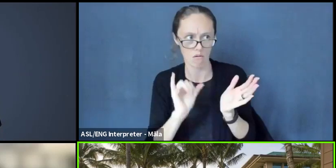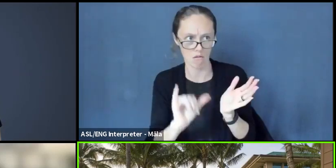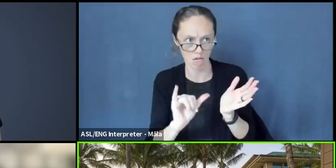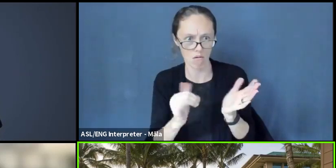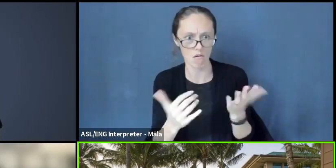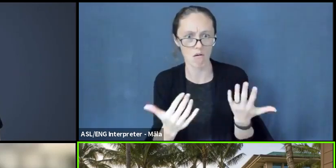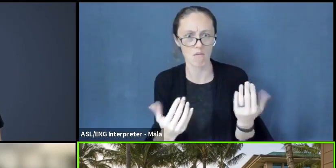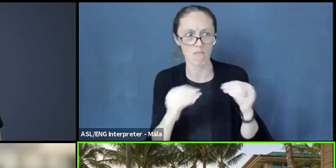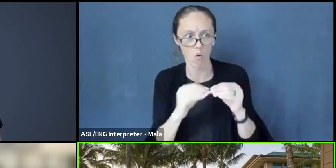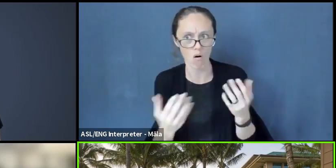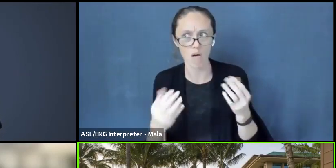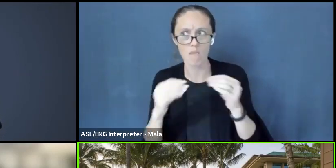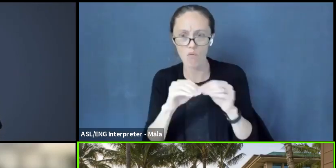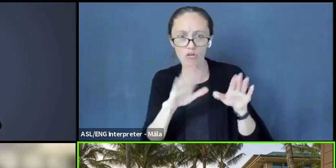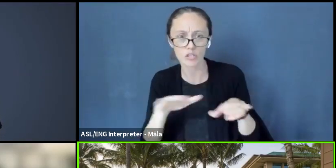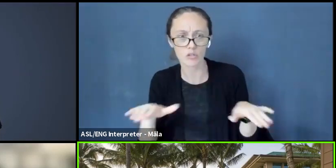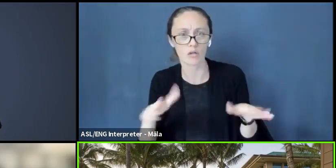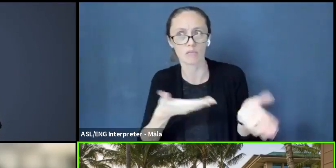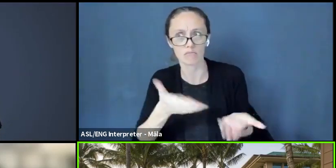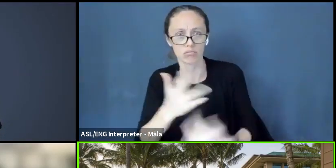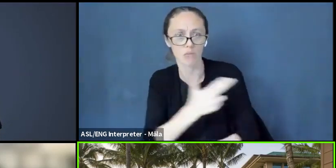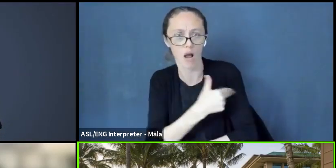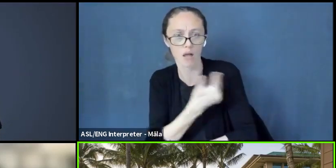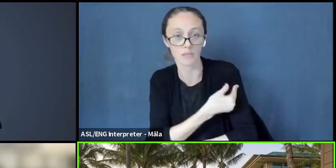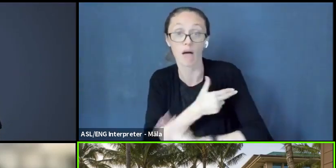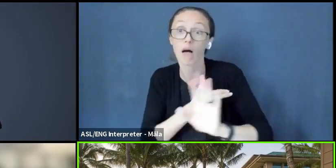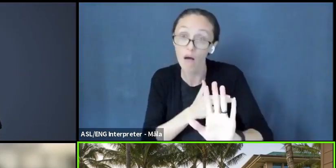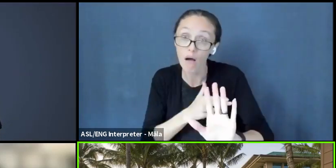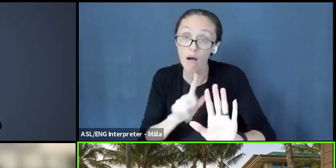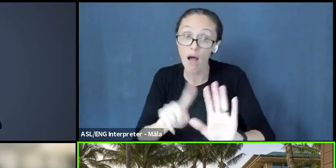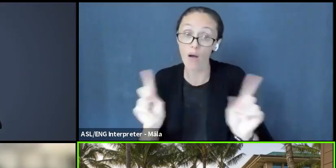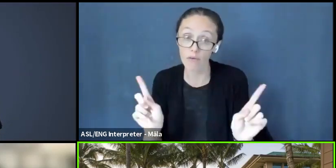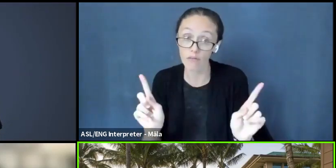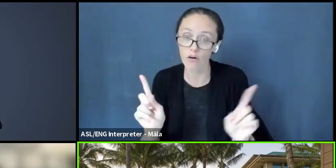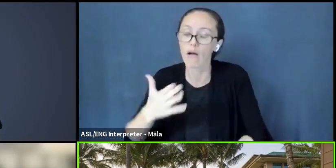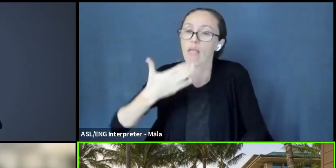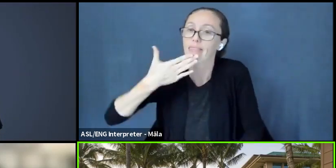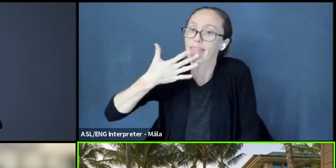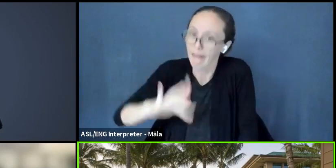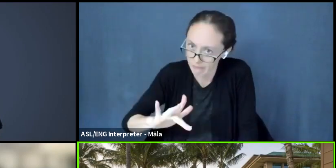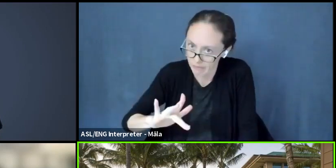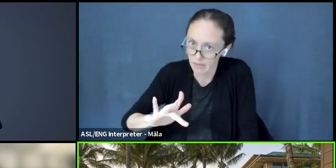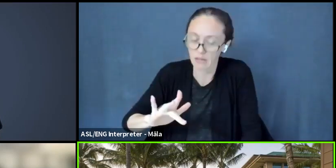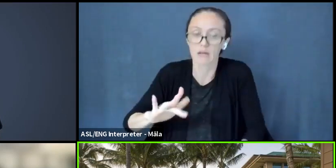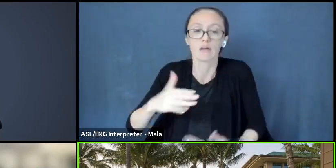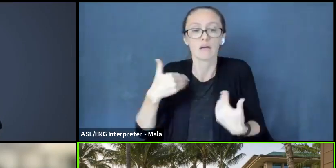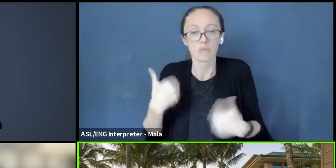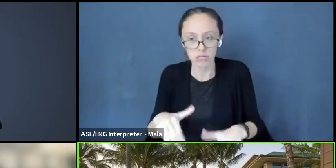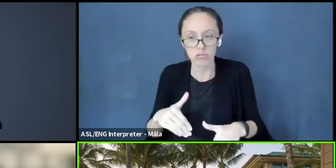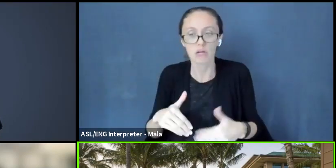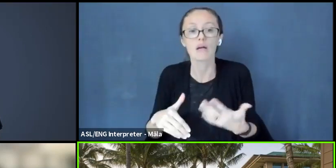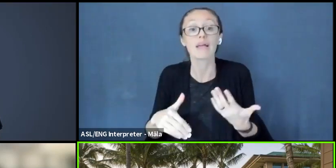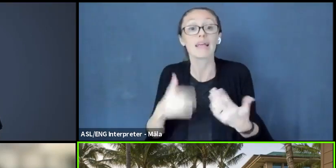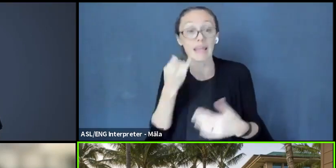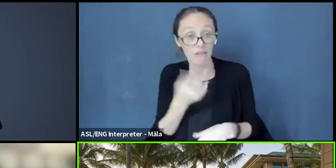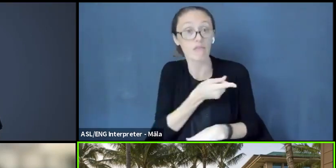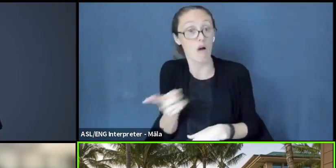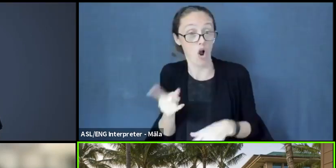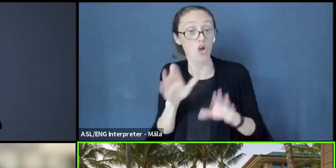But thankfully, thankfully, most of them are still, if they are healthy, most of them are